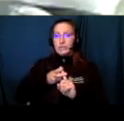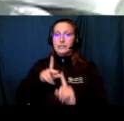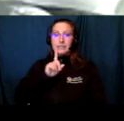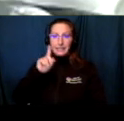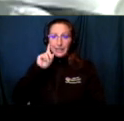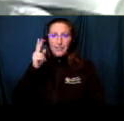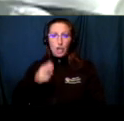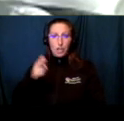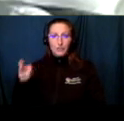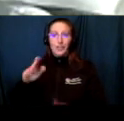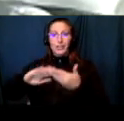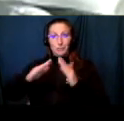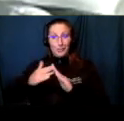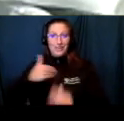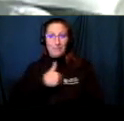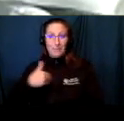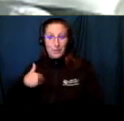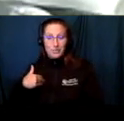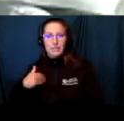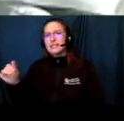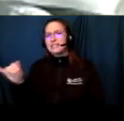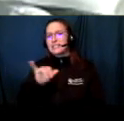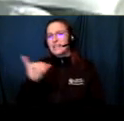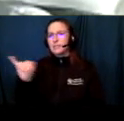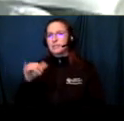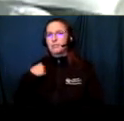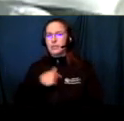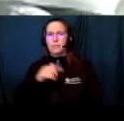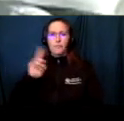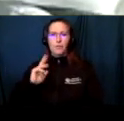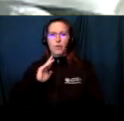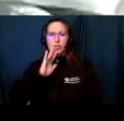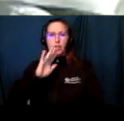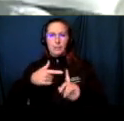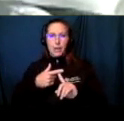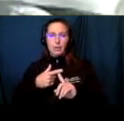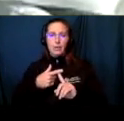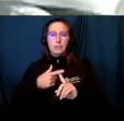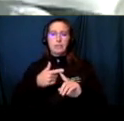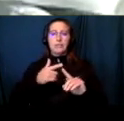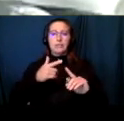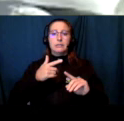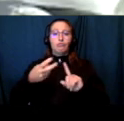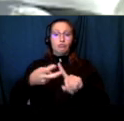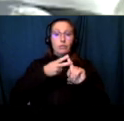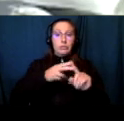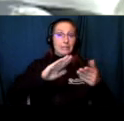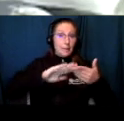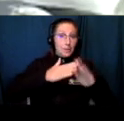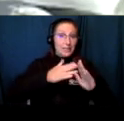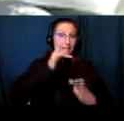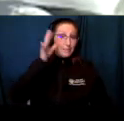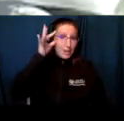community members, similar to how we were talking about recruiting community parents who can be paid